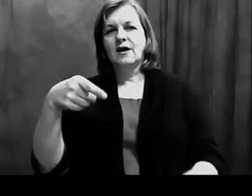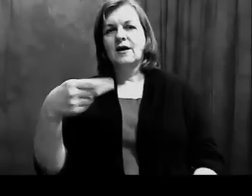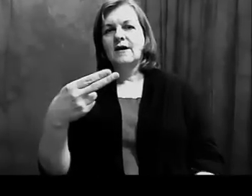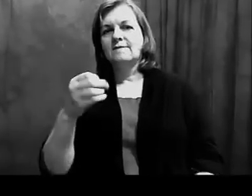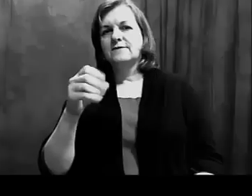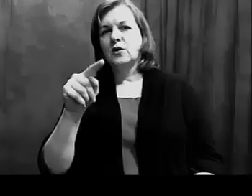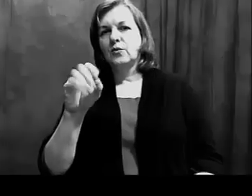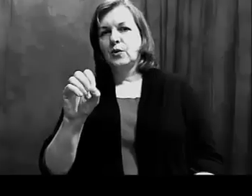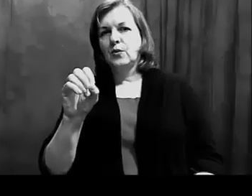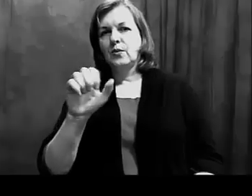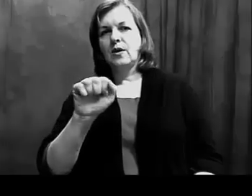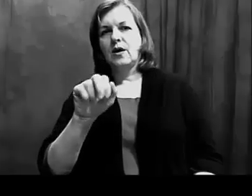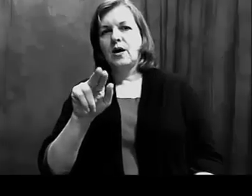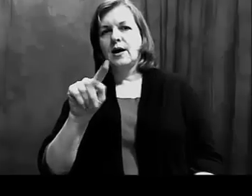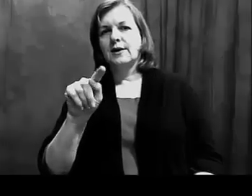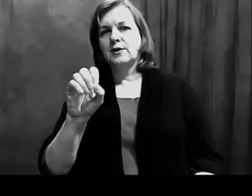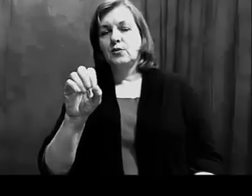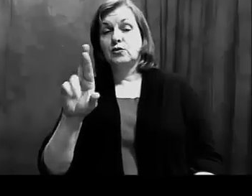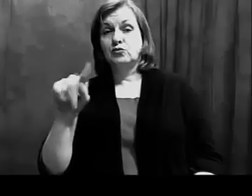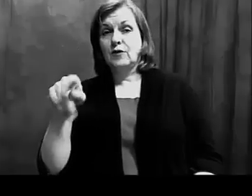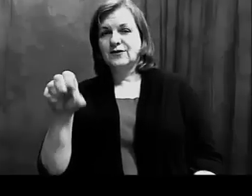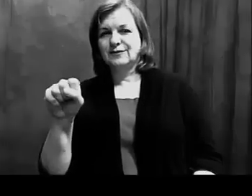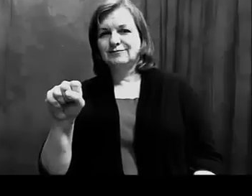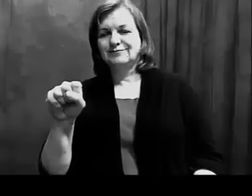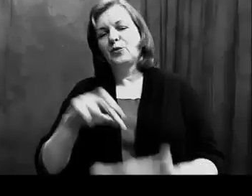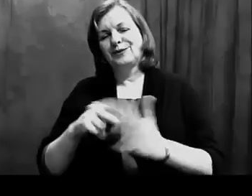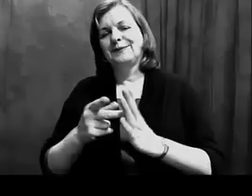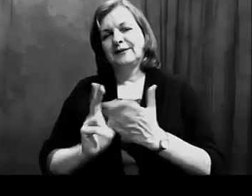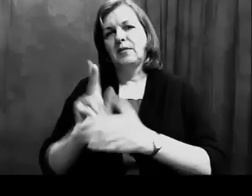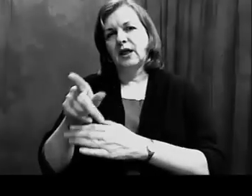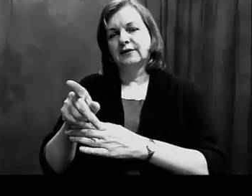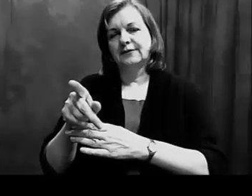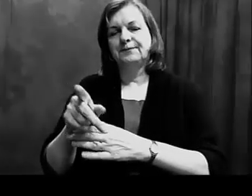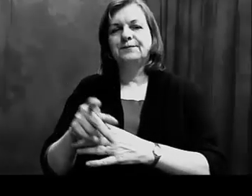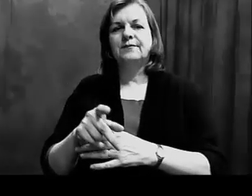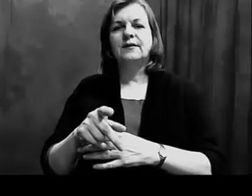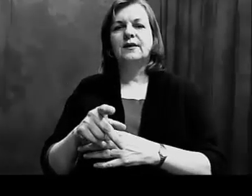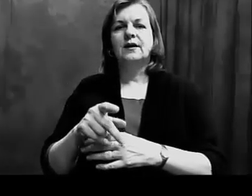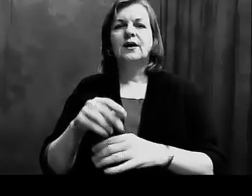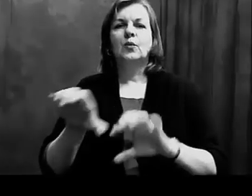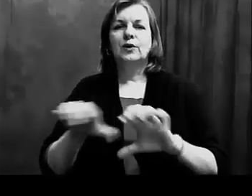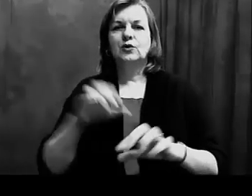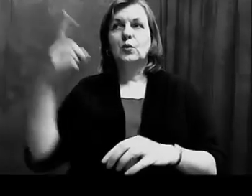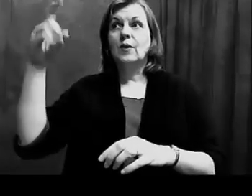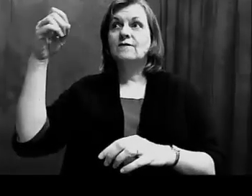what we call photoautotrophs -- more general term for them would be plants